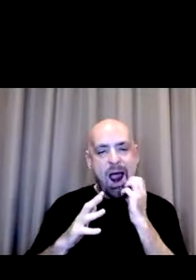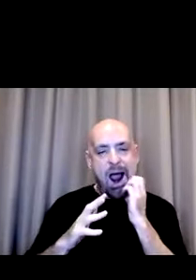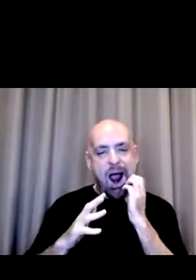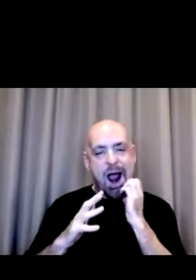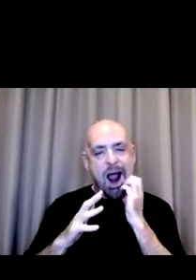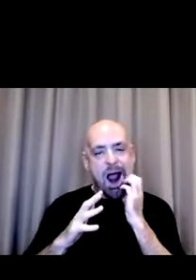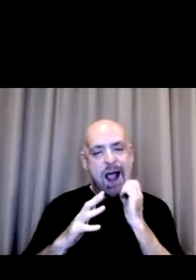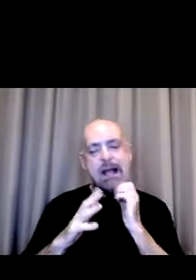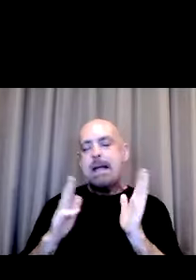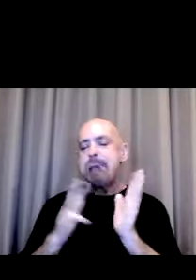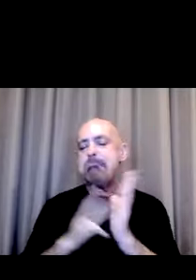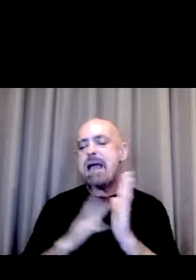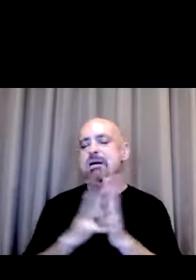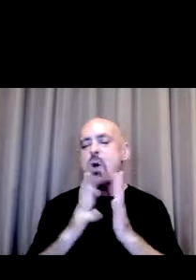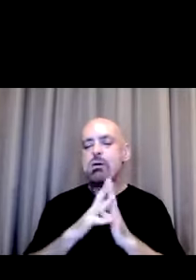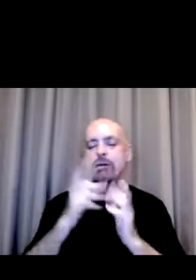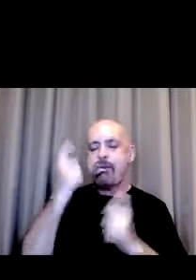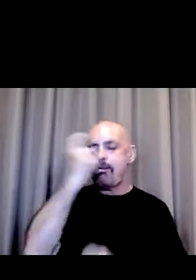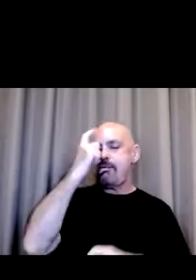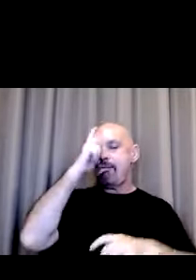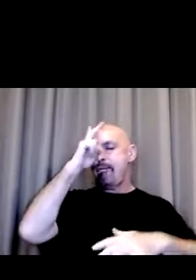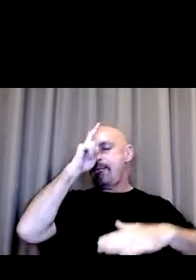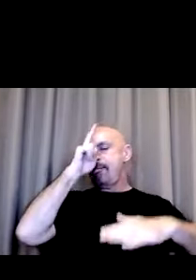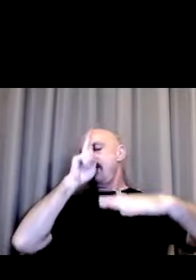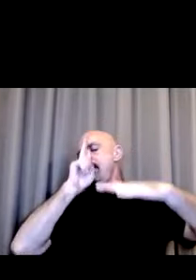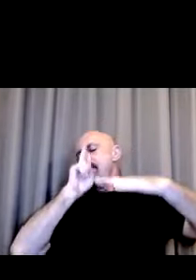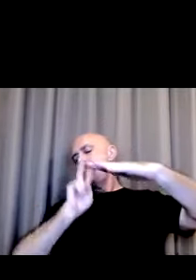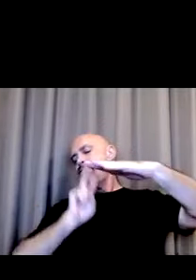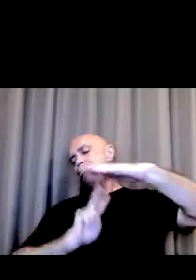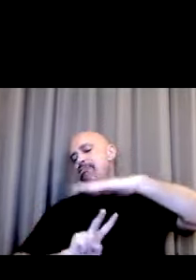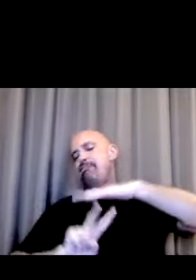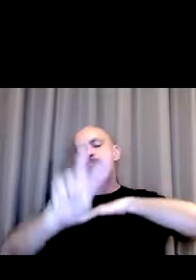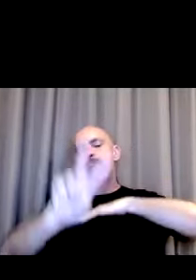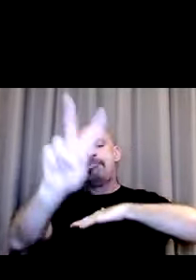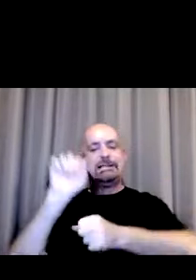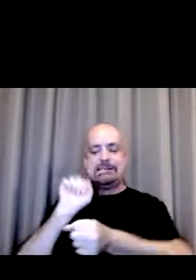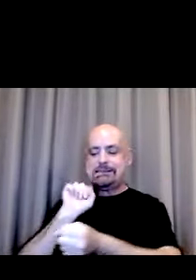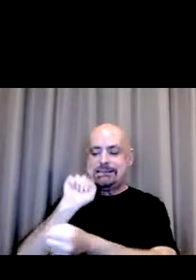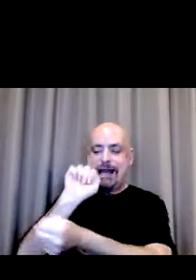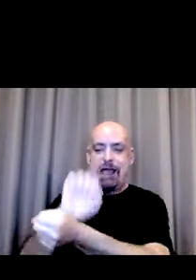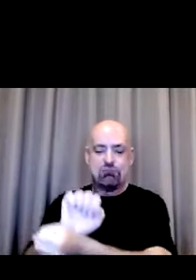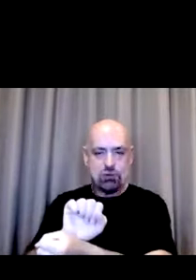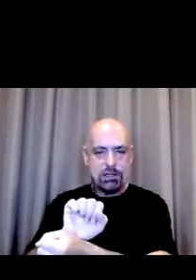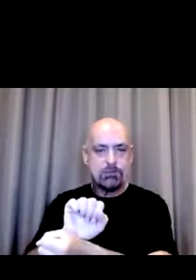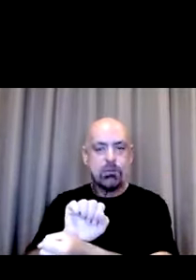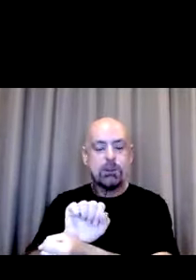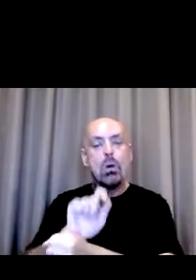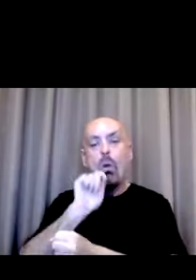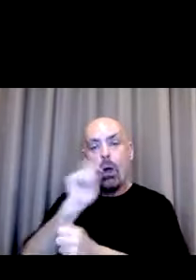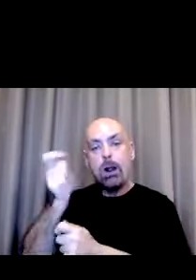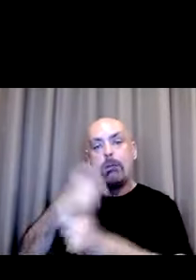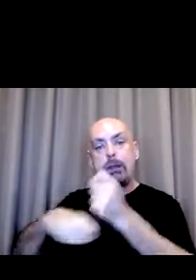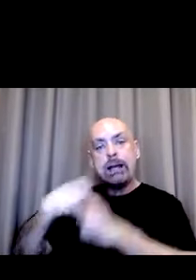outrages every suggestion of reason and religion we are to submit to the human and insult